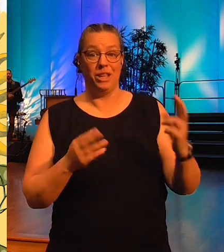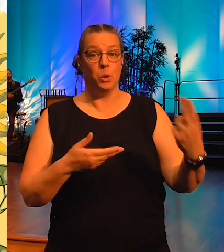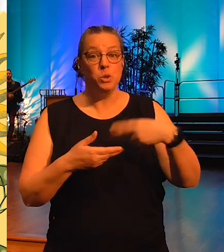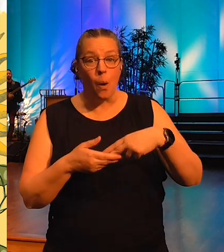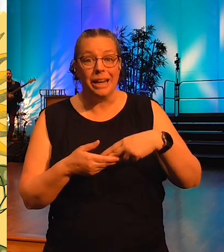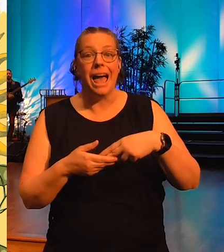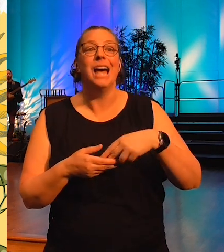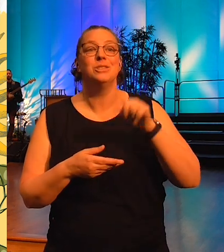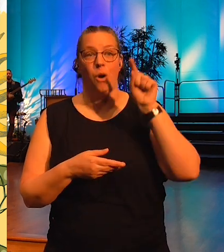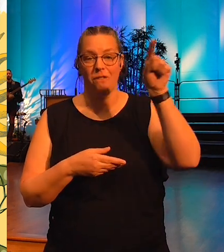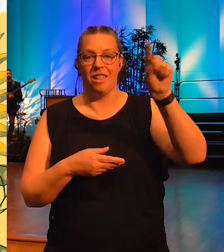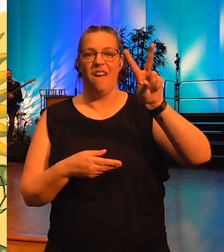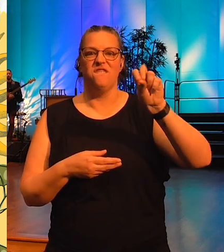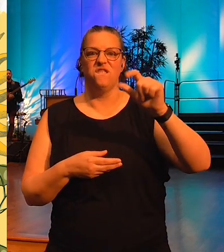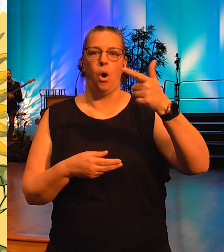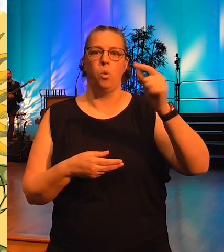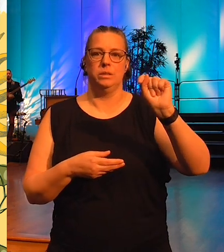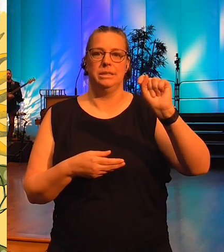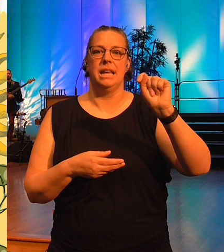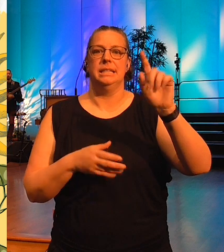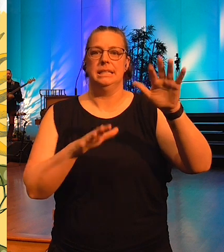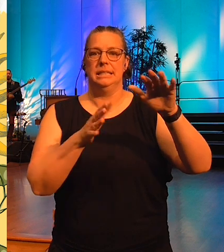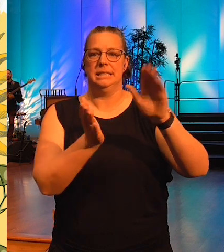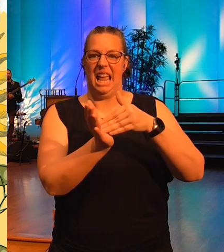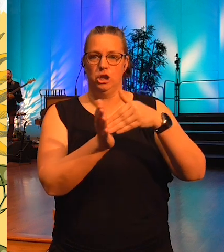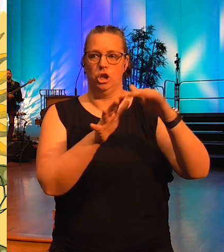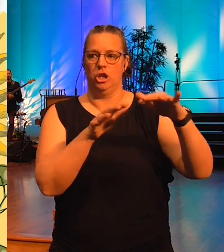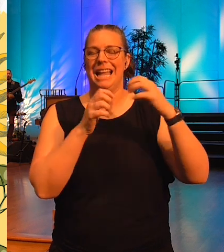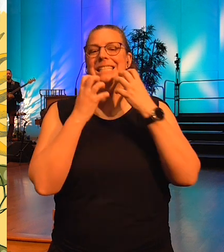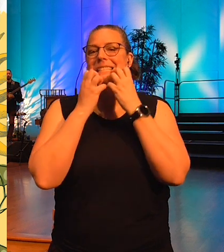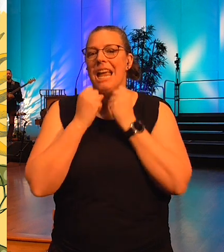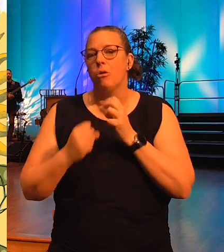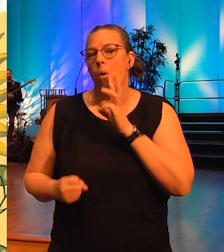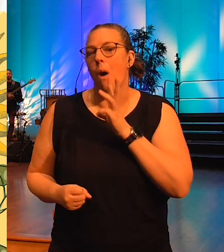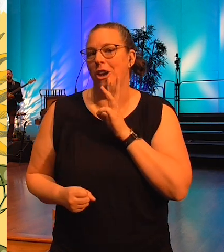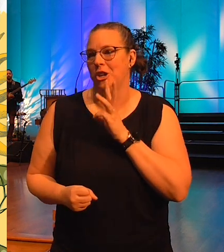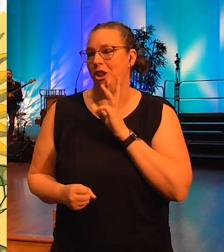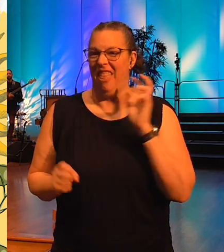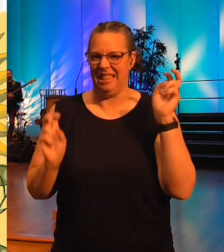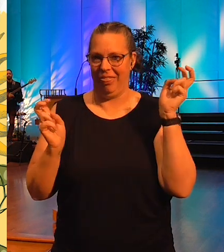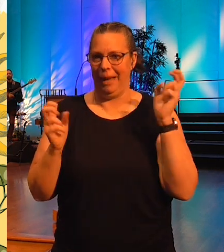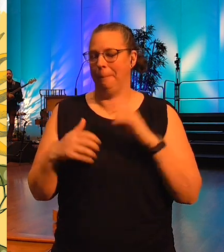just right over there in the vot and water Sacred Water that's our theme wonderful and you've got an